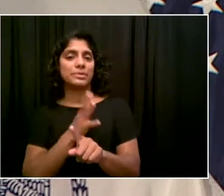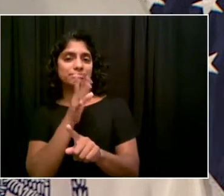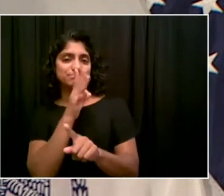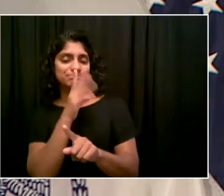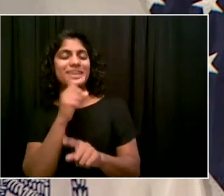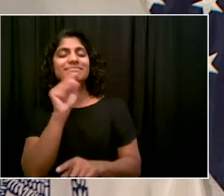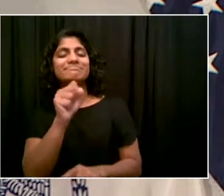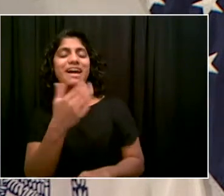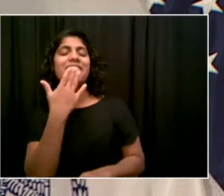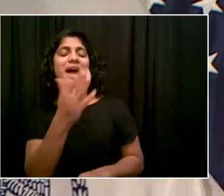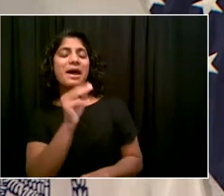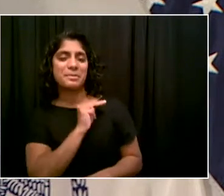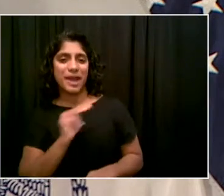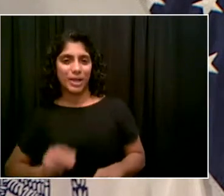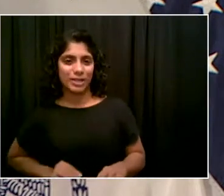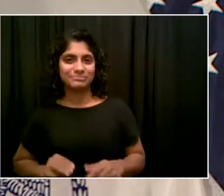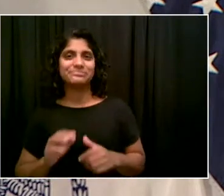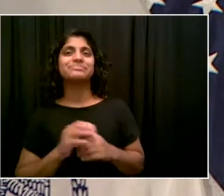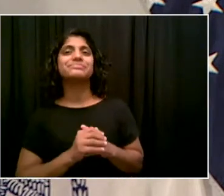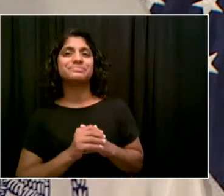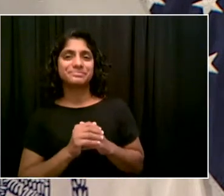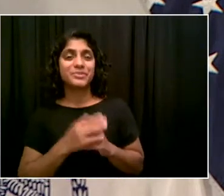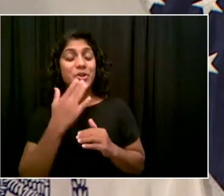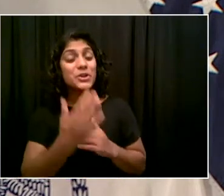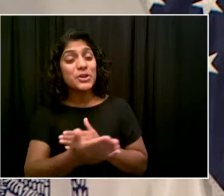ALL YOU ARE DOING AND ENSURE THE CONGESTIN O PRICING MOVES FORWARD.